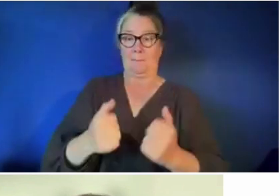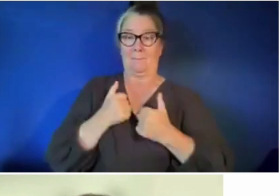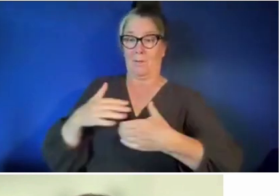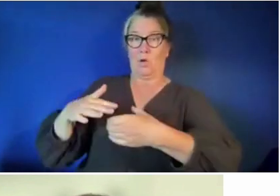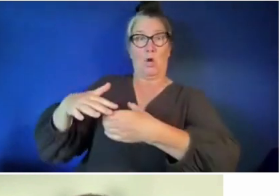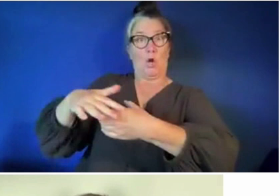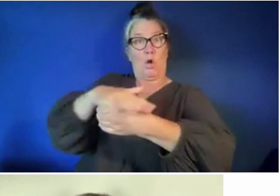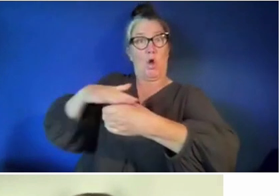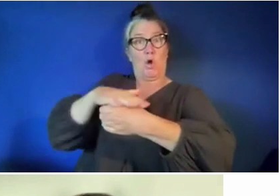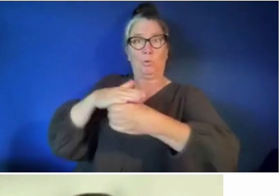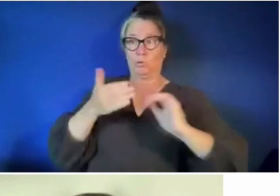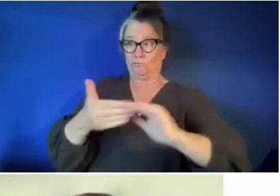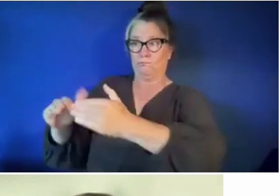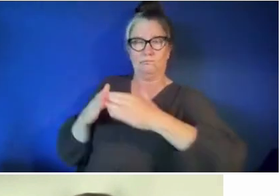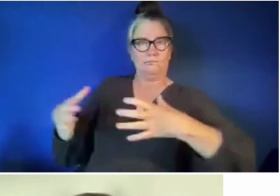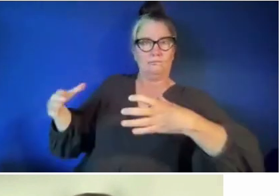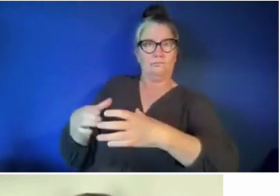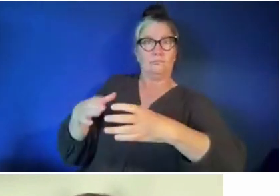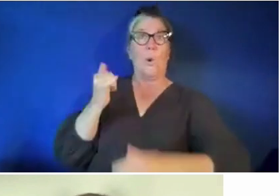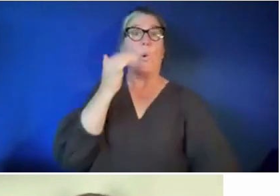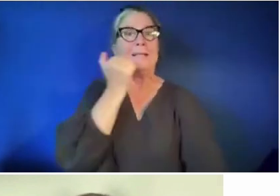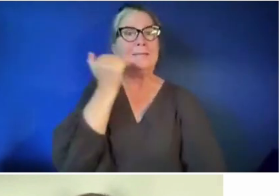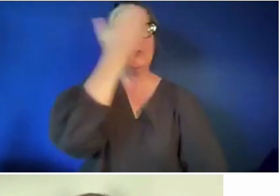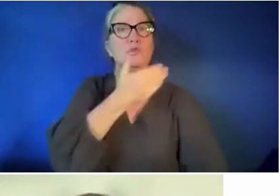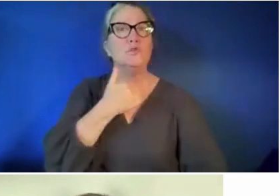indigenous engagements and indigenous communities